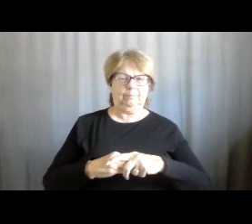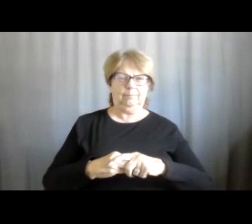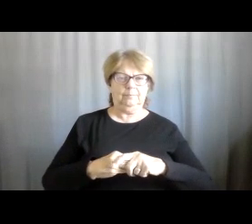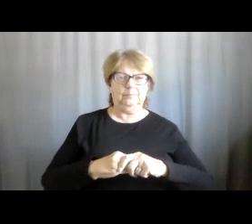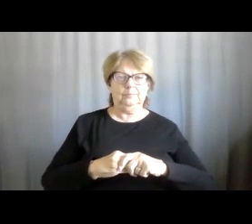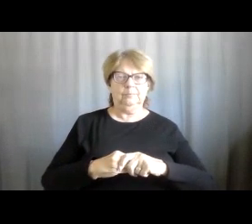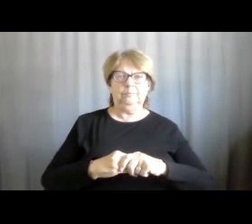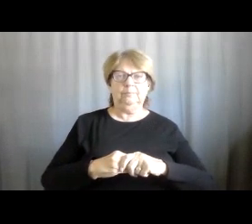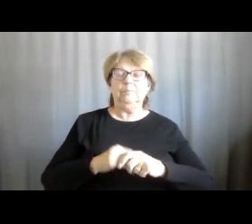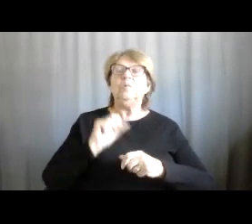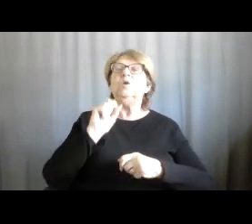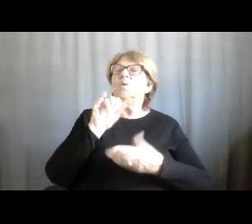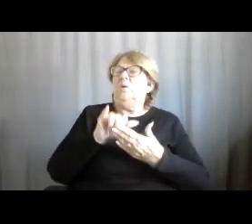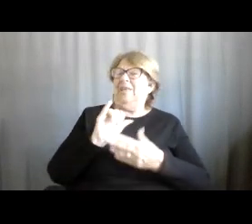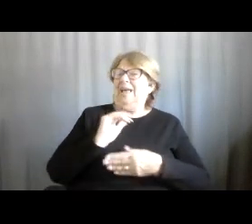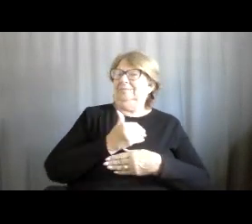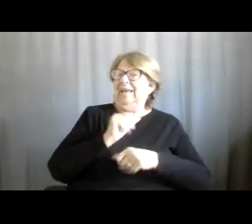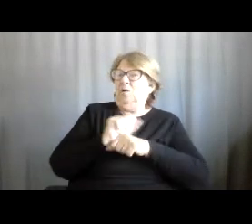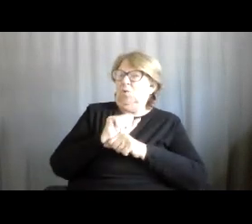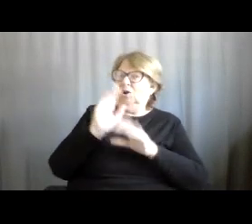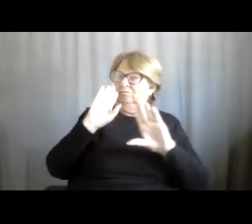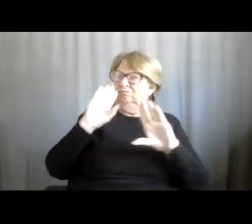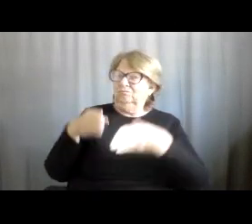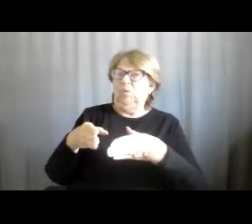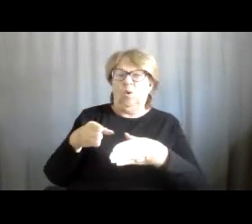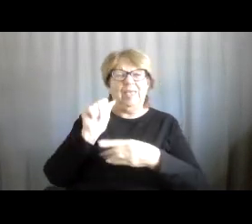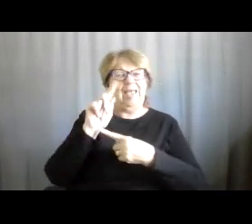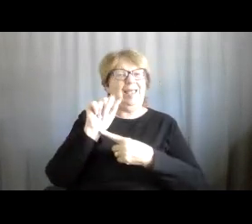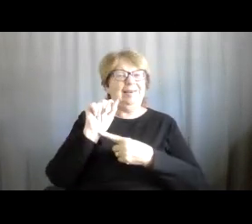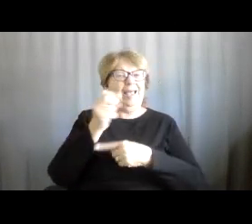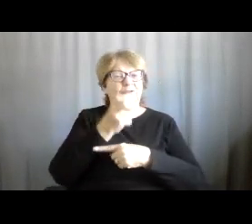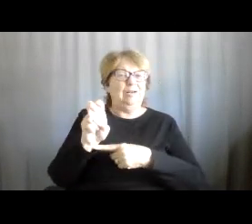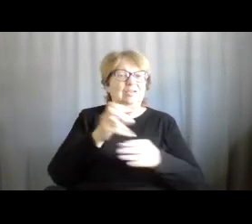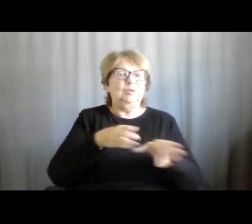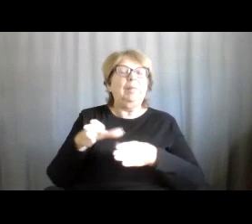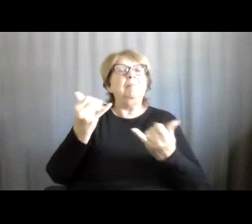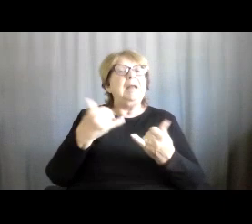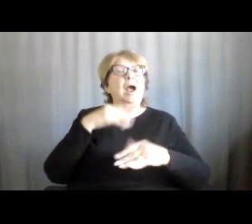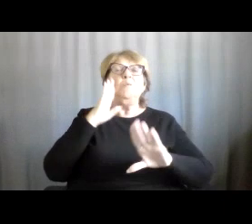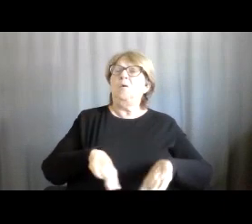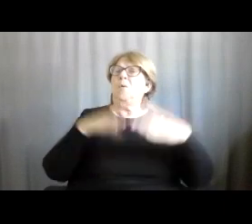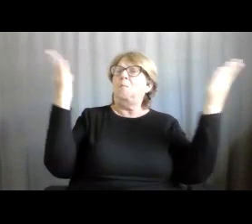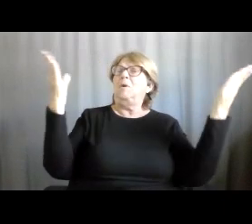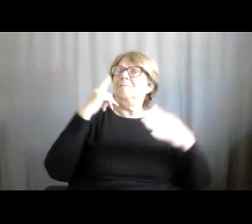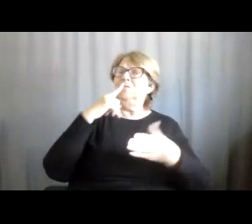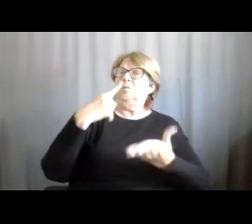[Roby Poche (DES)] So that is our work on the ADA transition plan. I would like to open up right now for a discussion. [Roby Poche (DES)] The information that